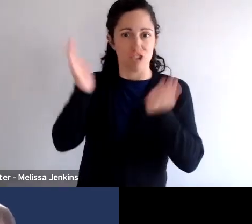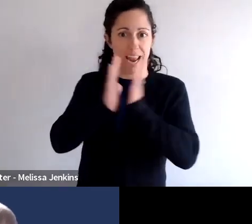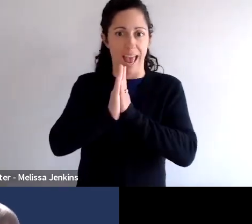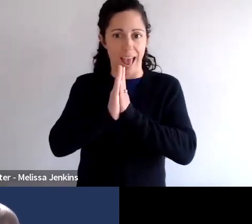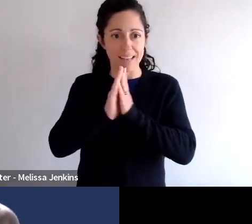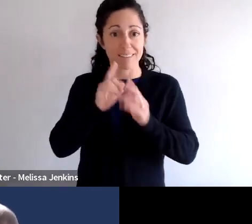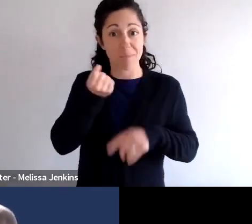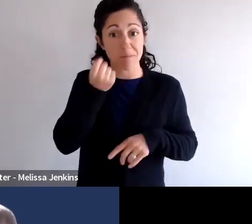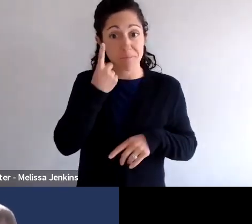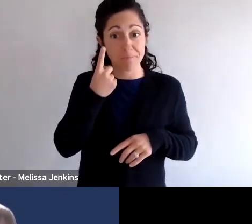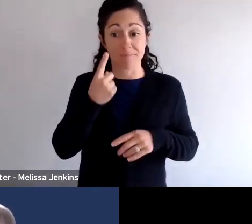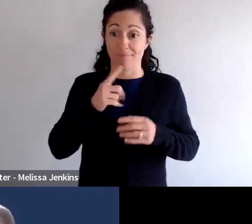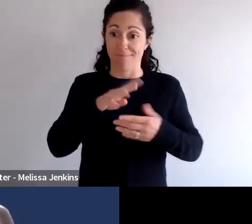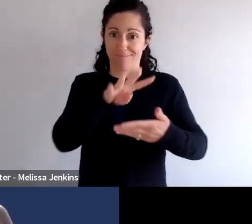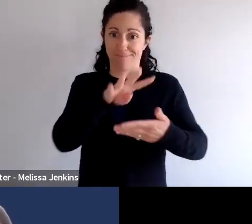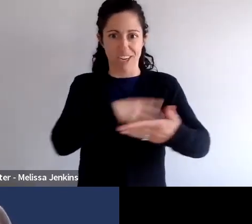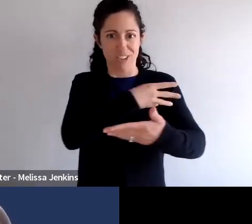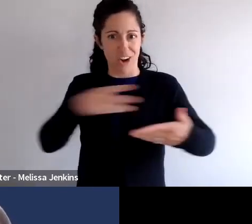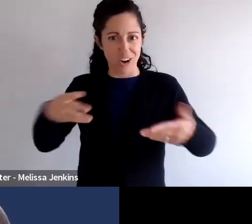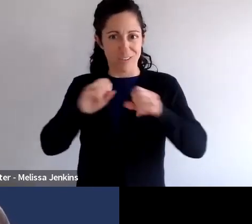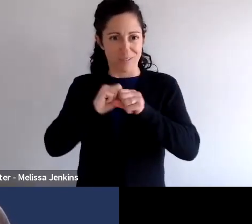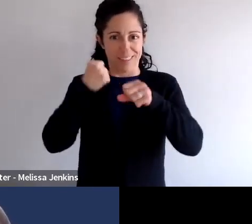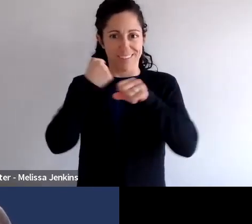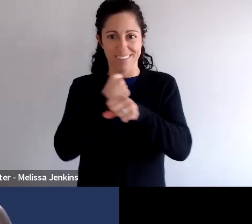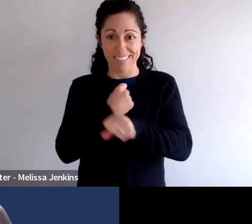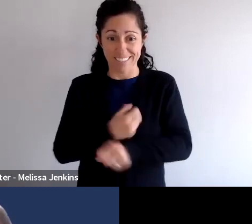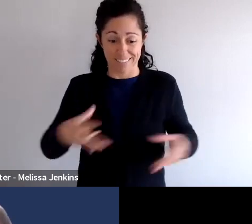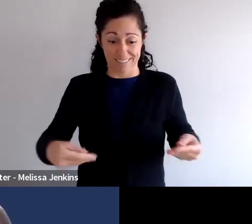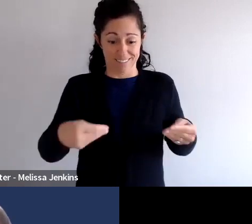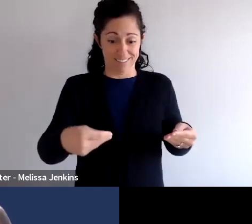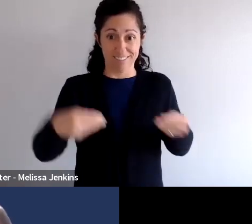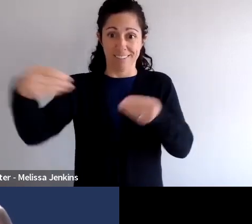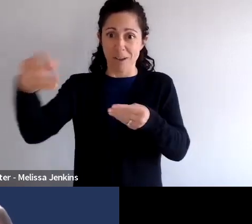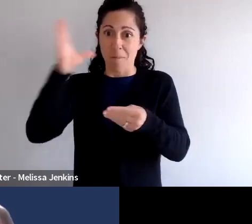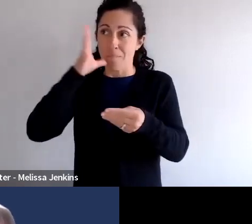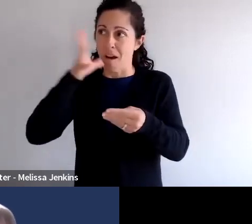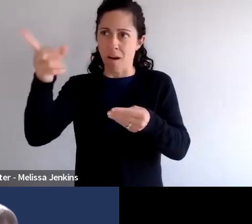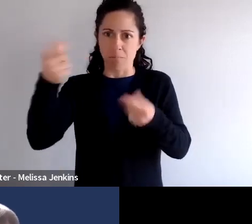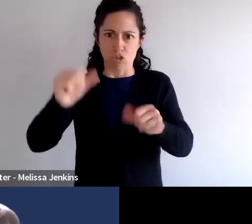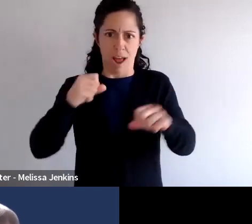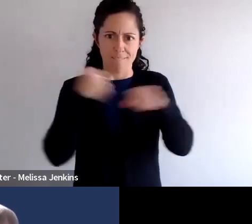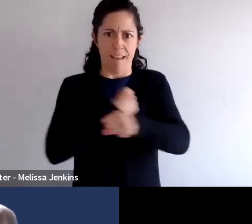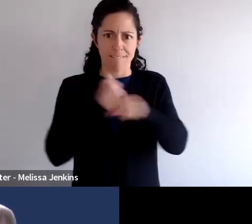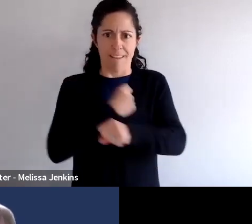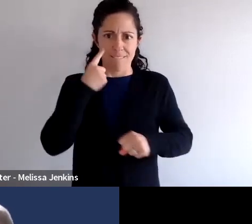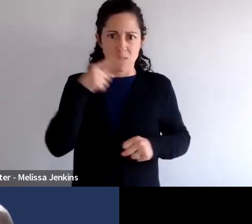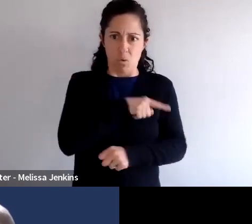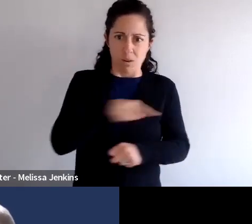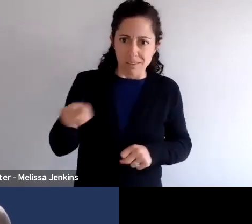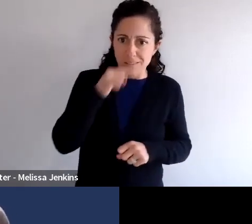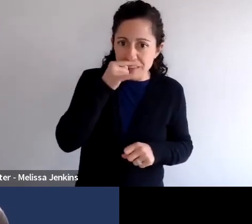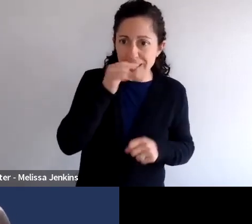believe a chart so having data that you can take back to your, like I said, your medical team to um